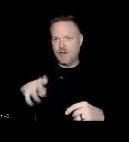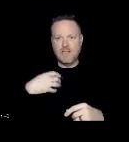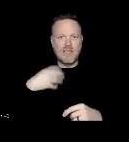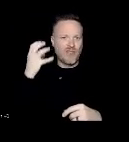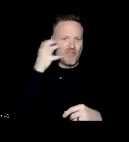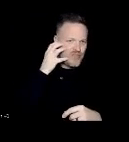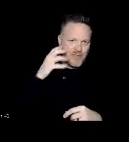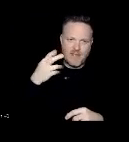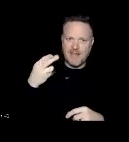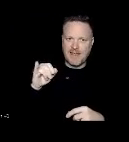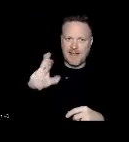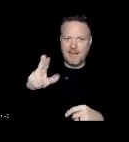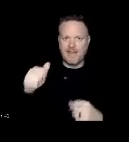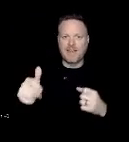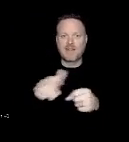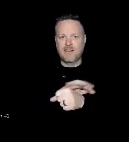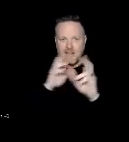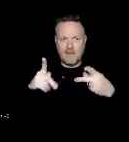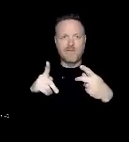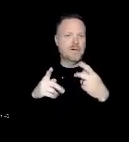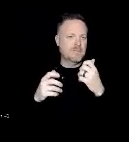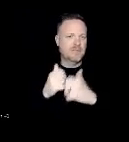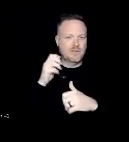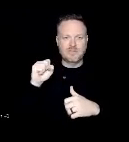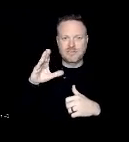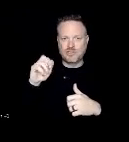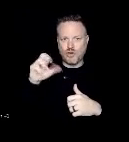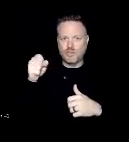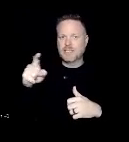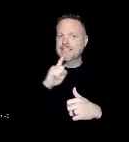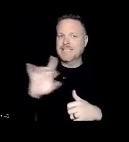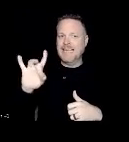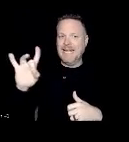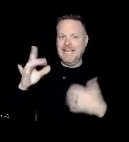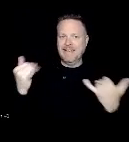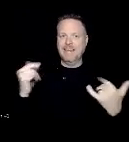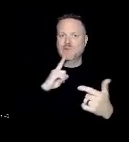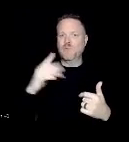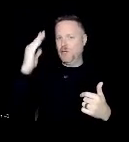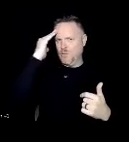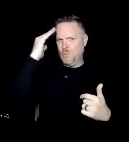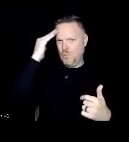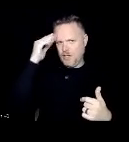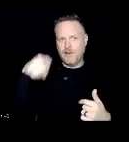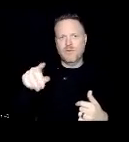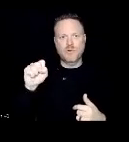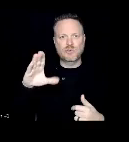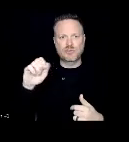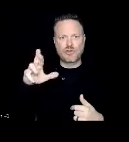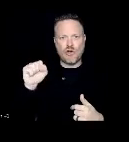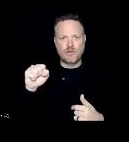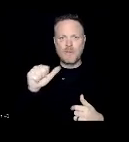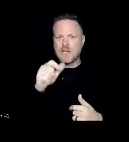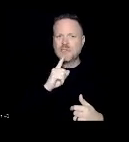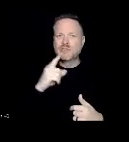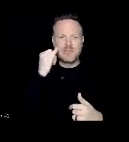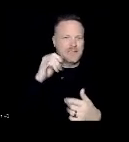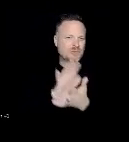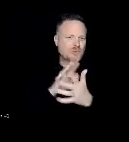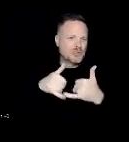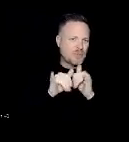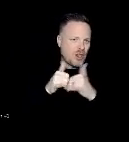so it can cover up his scars. I'm not sure if he is bullied at school or what people say.